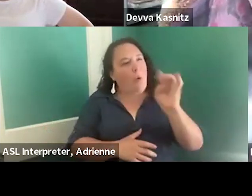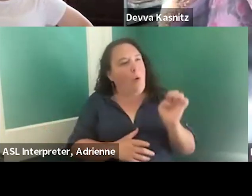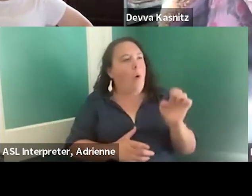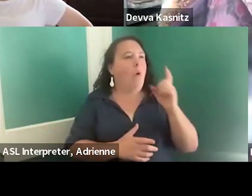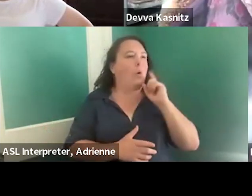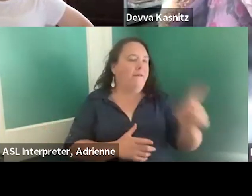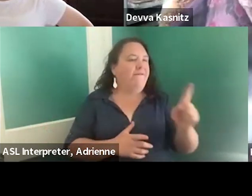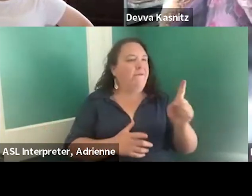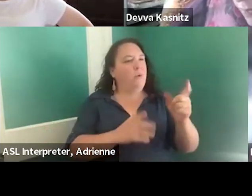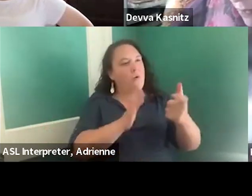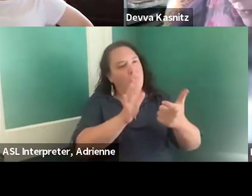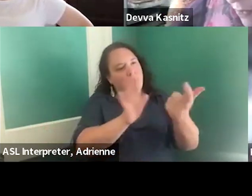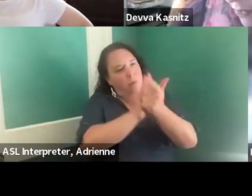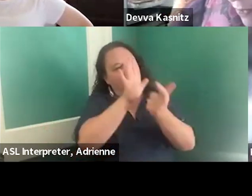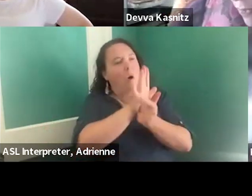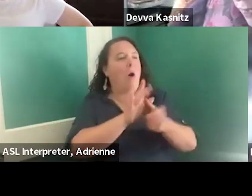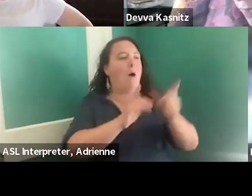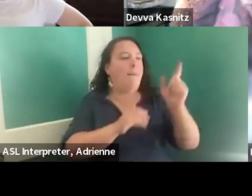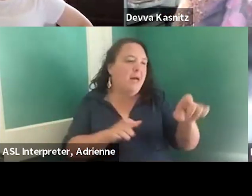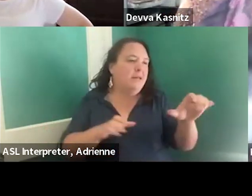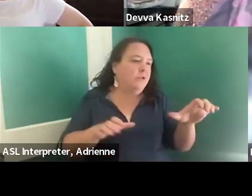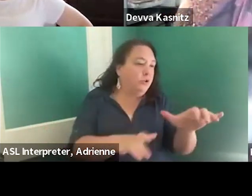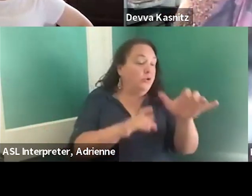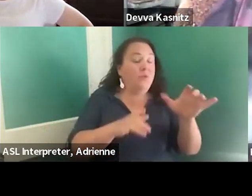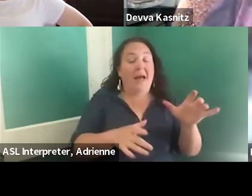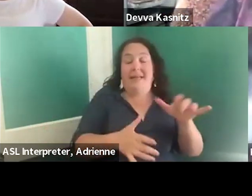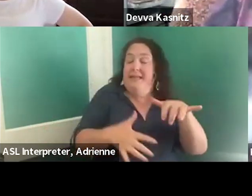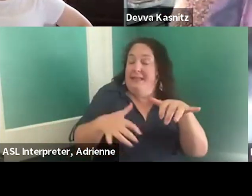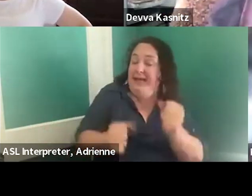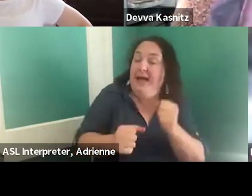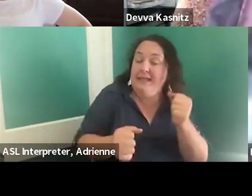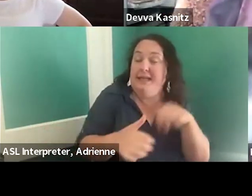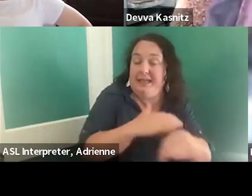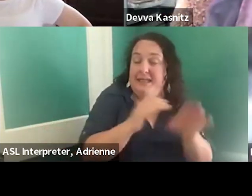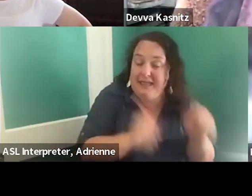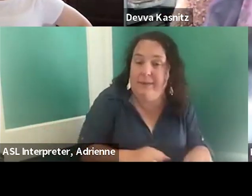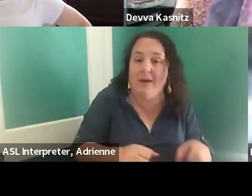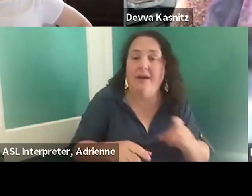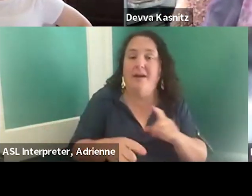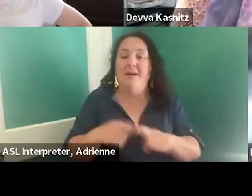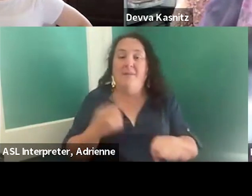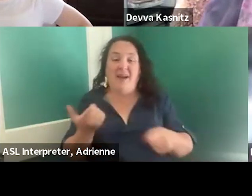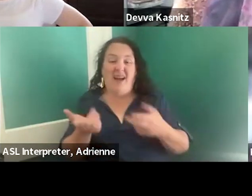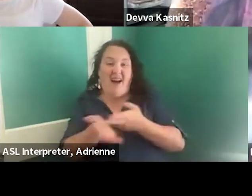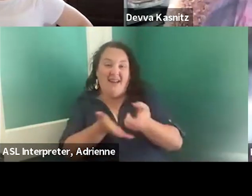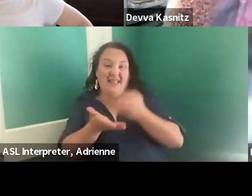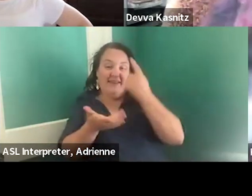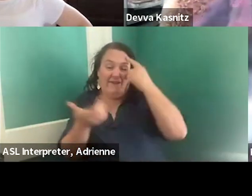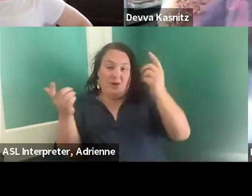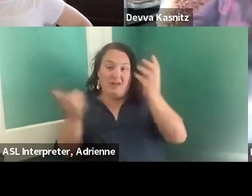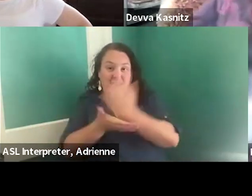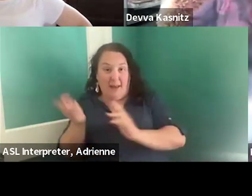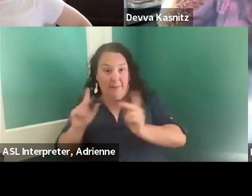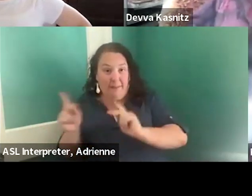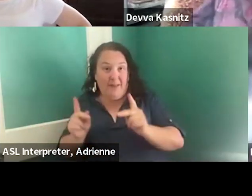and it is the accessible thing to do. That doesn't mean it's more accessible. It's actually less accessible for a lot of people